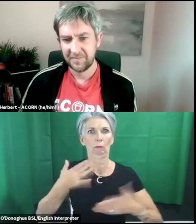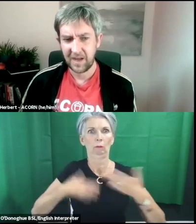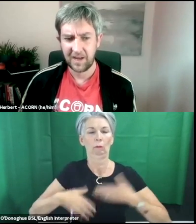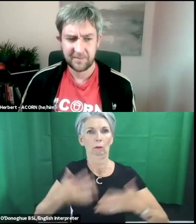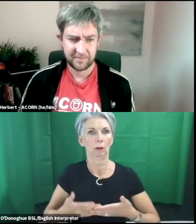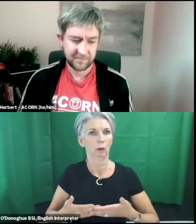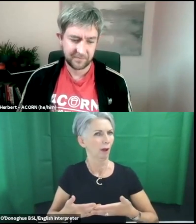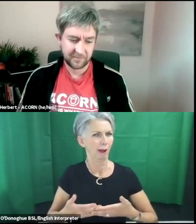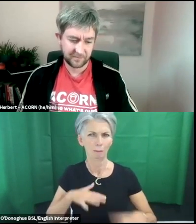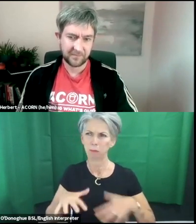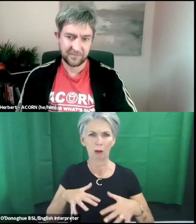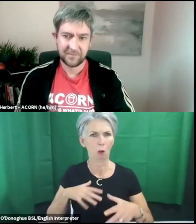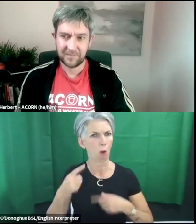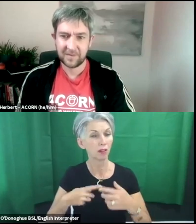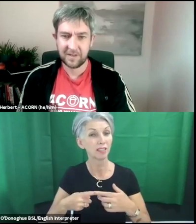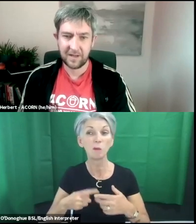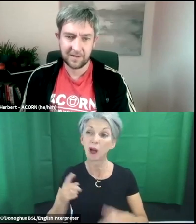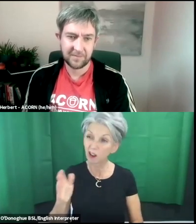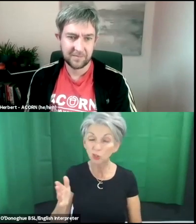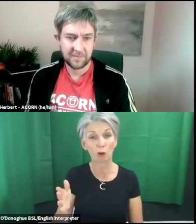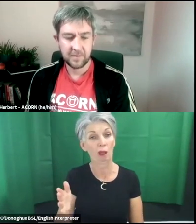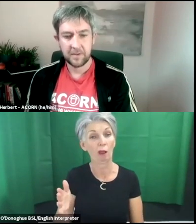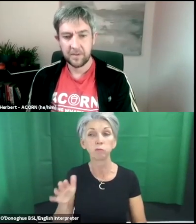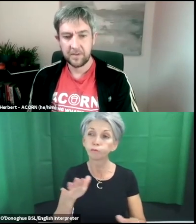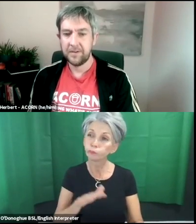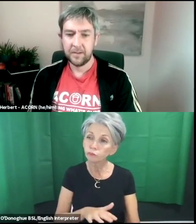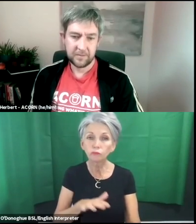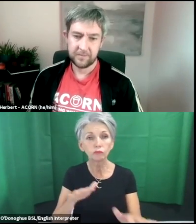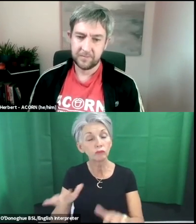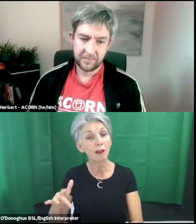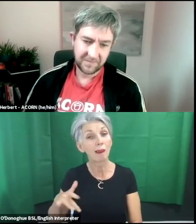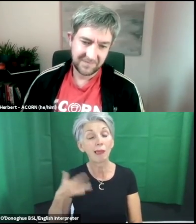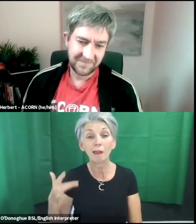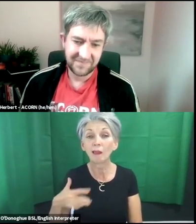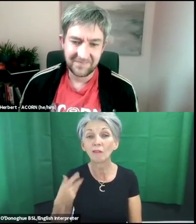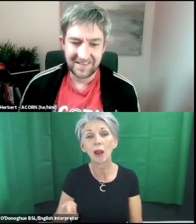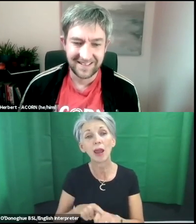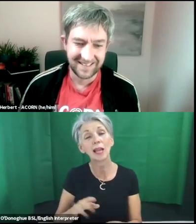It's just what if the stakes were lower and actually you could just live like a cat on the side of the road?